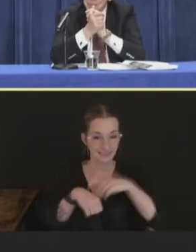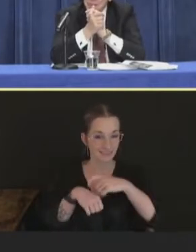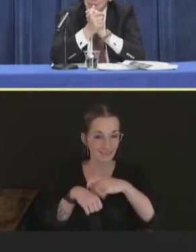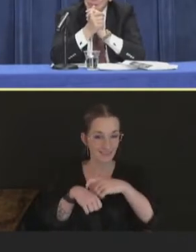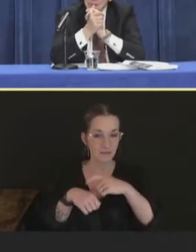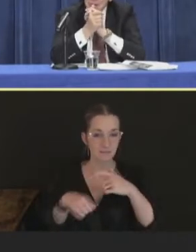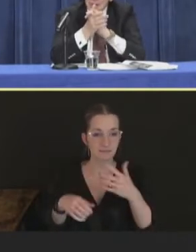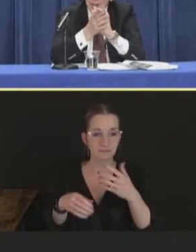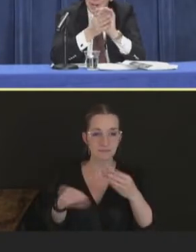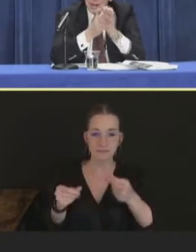building.